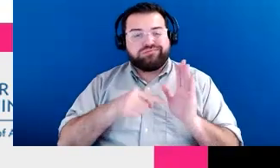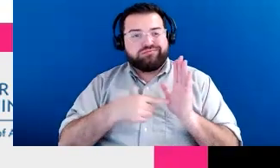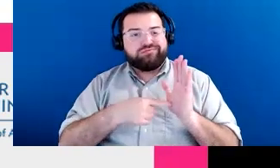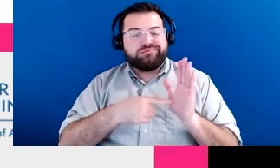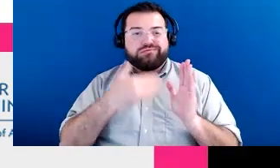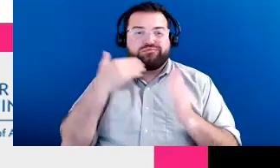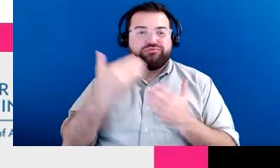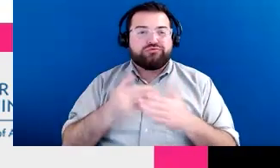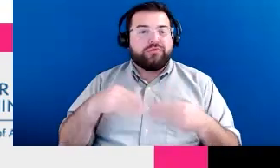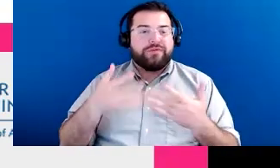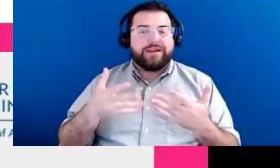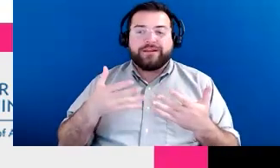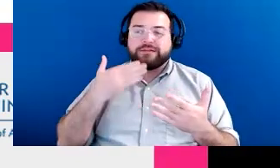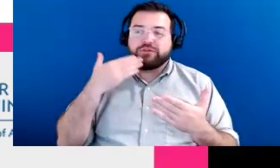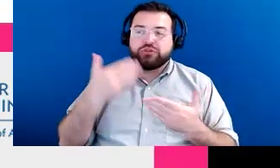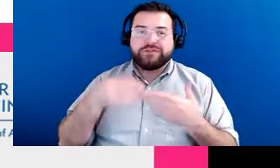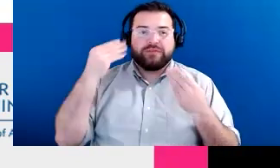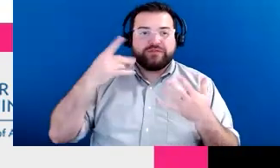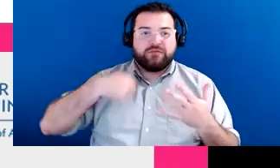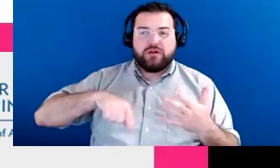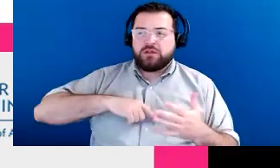for us in an easy to understand format.